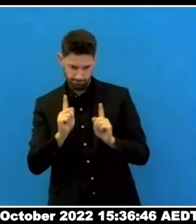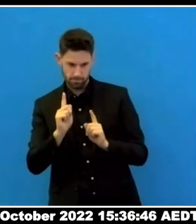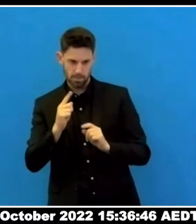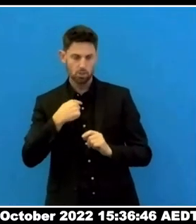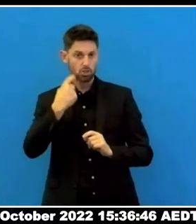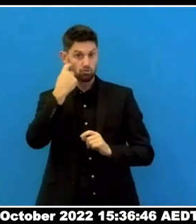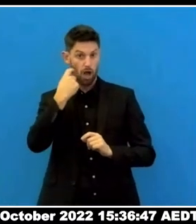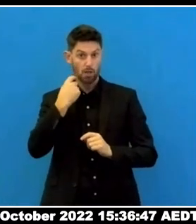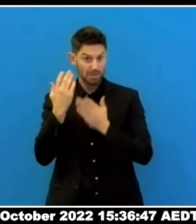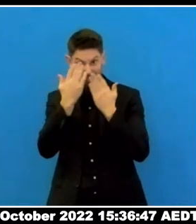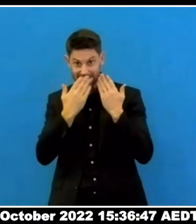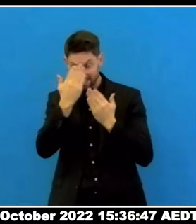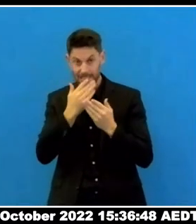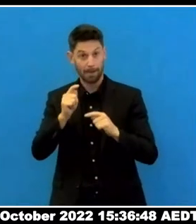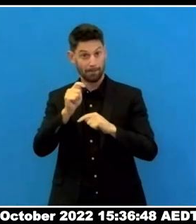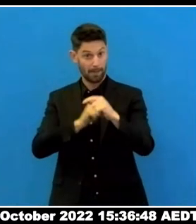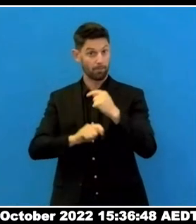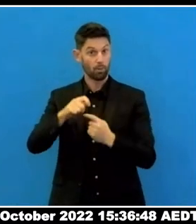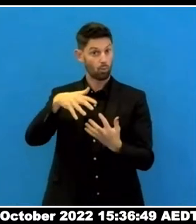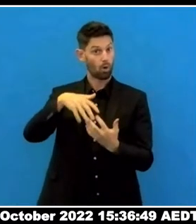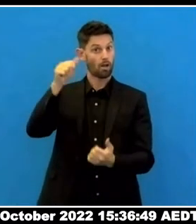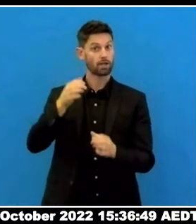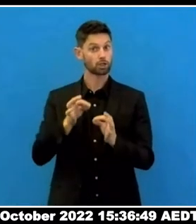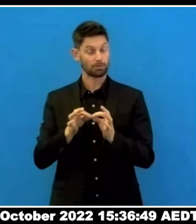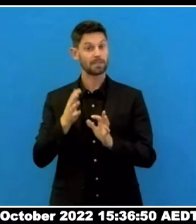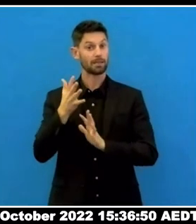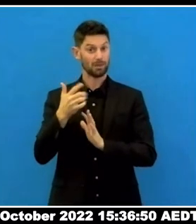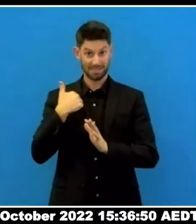a qualified interpretive service with doing the studying the course,